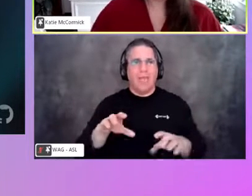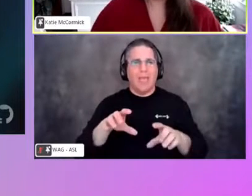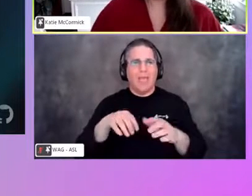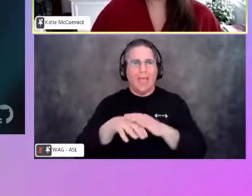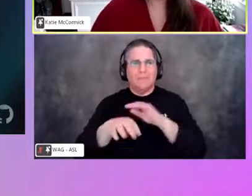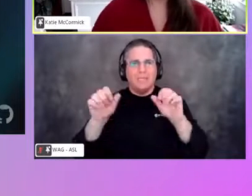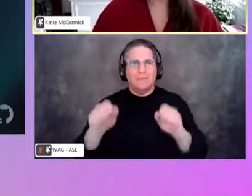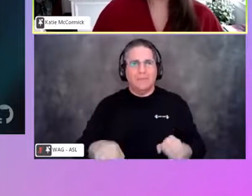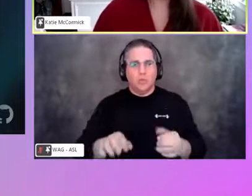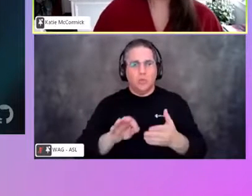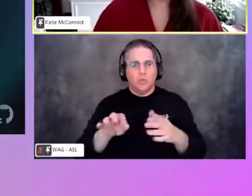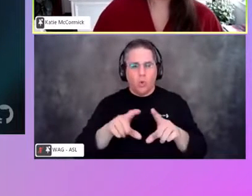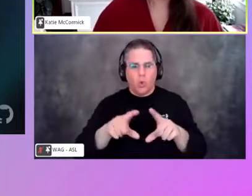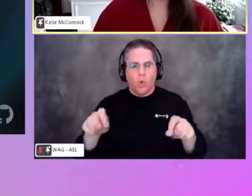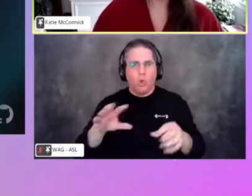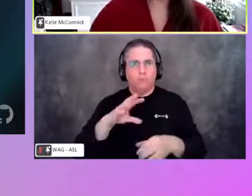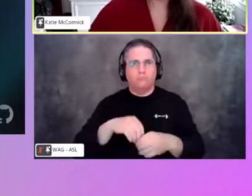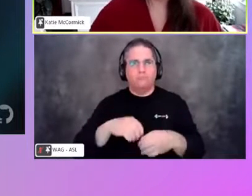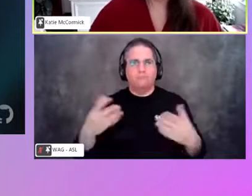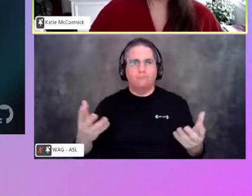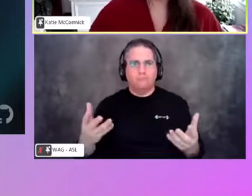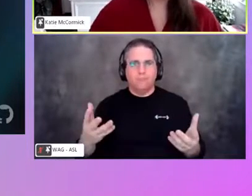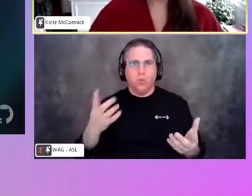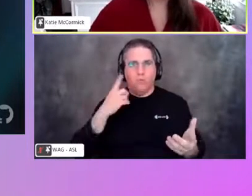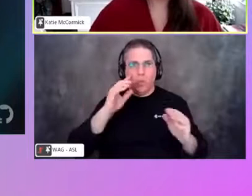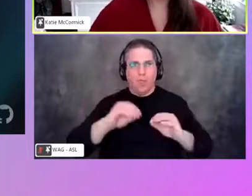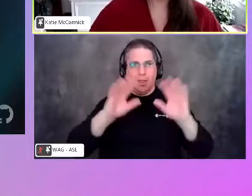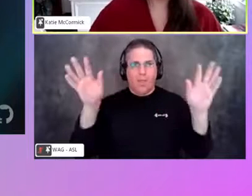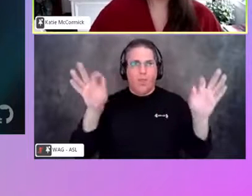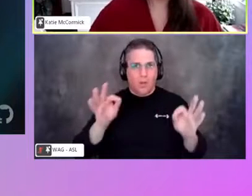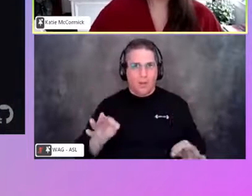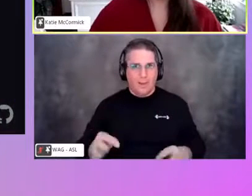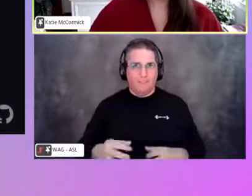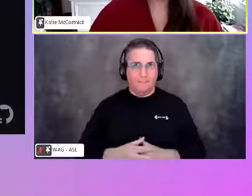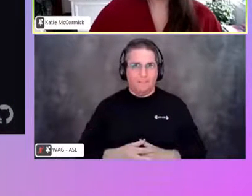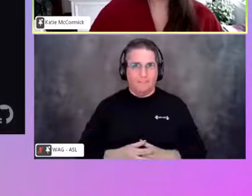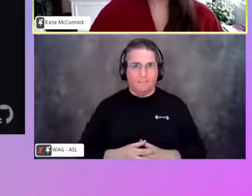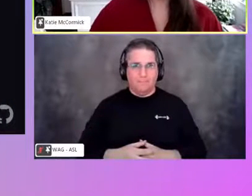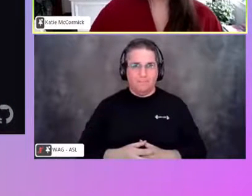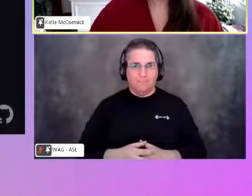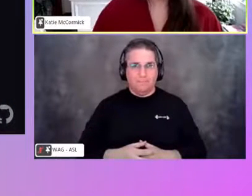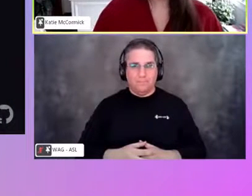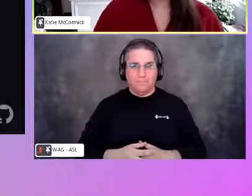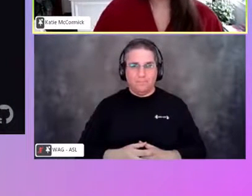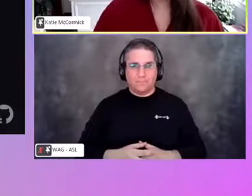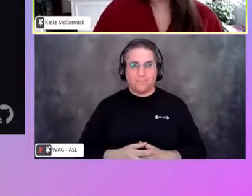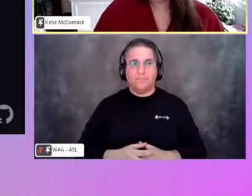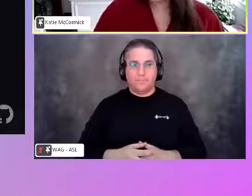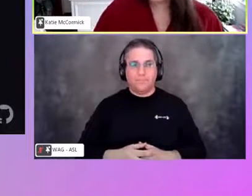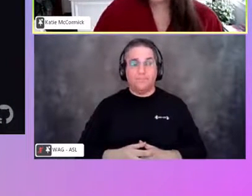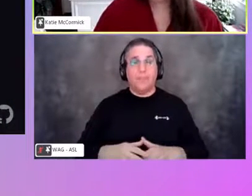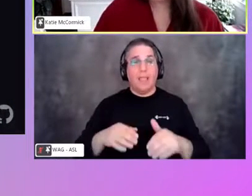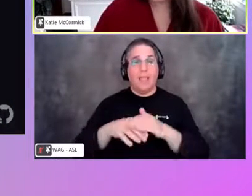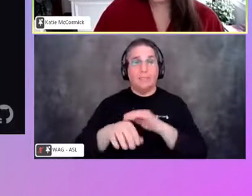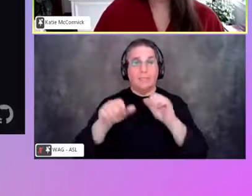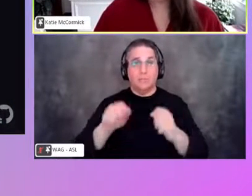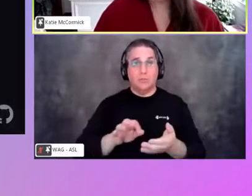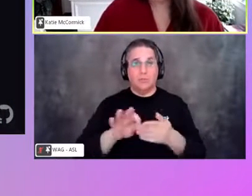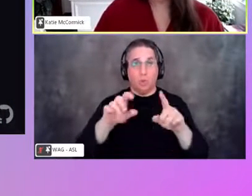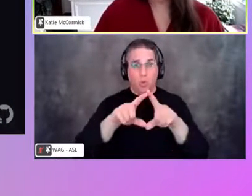get the reinforcement that we need. Now let's dive into what they accessibility scorecard includes. In order